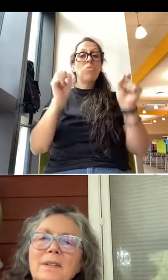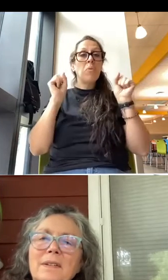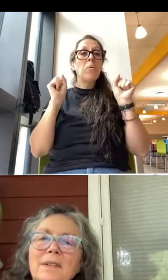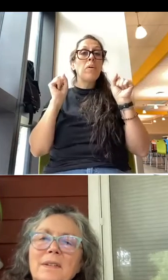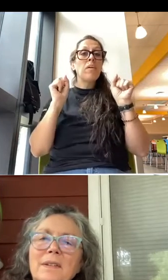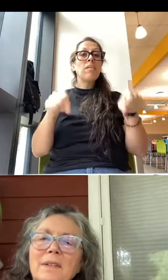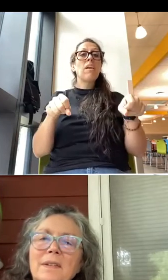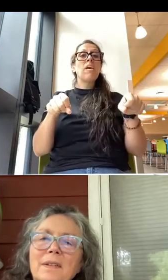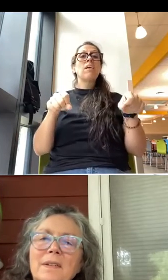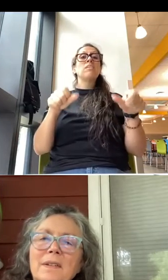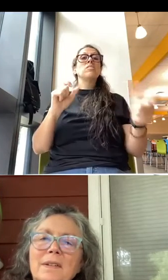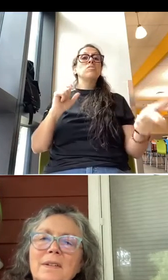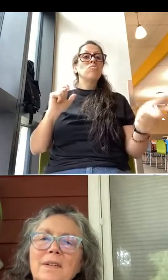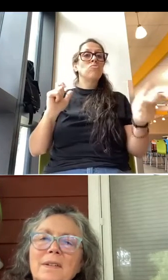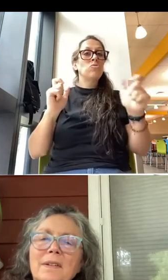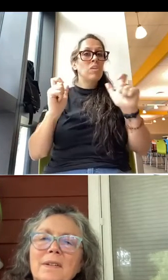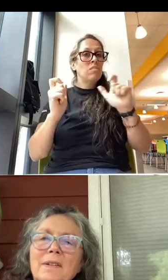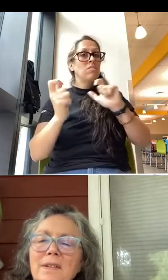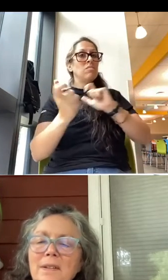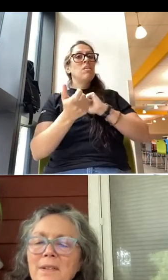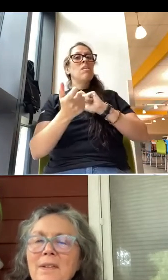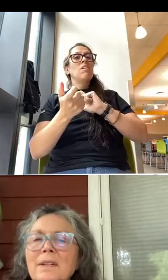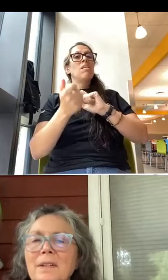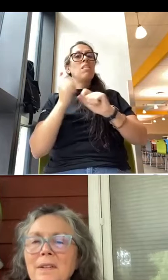perceptions through interaction, whether that's personally,